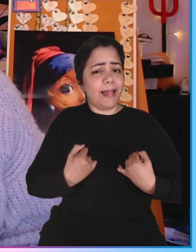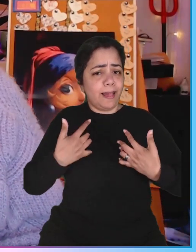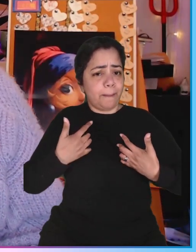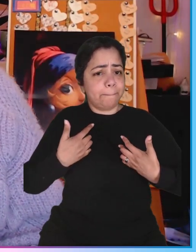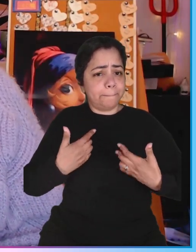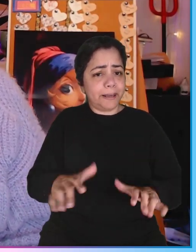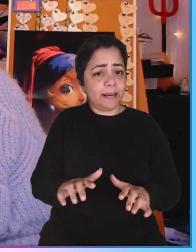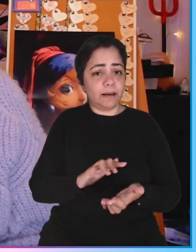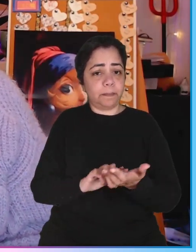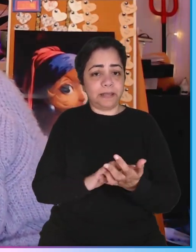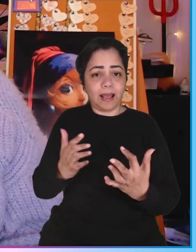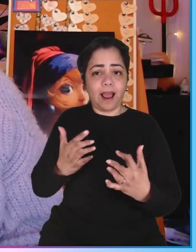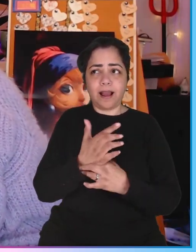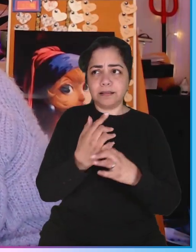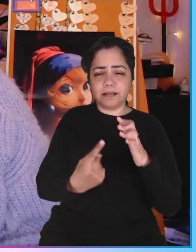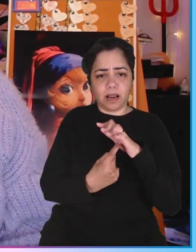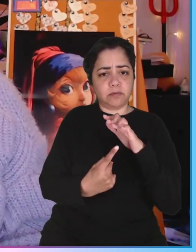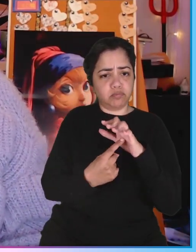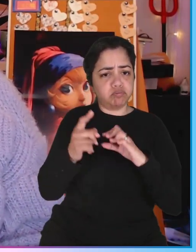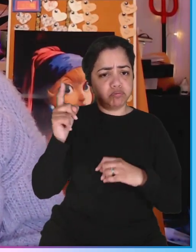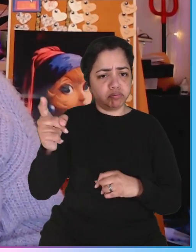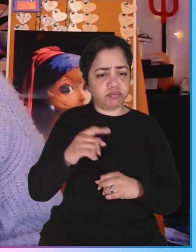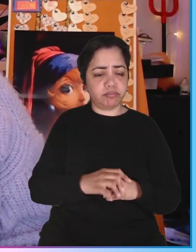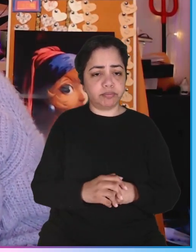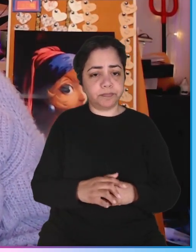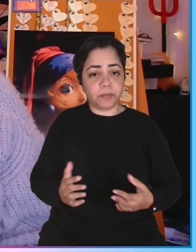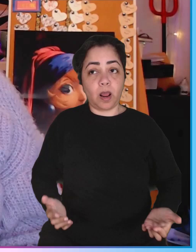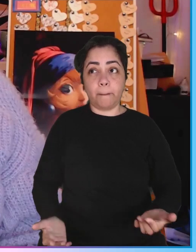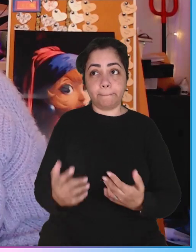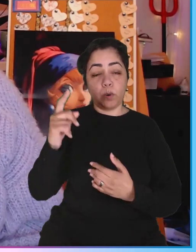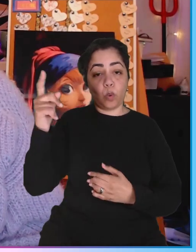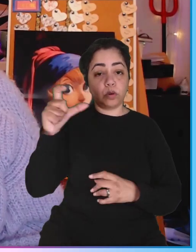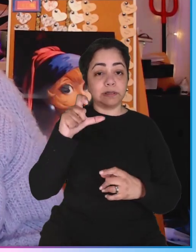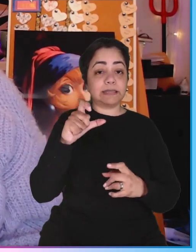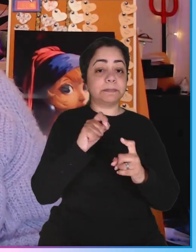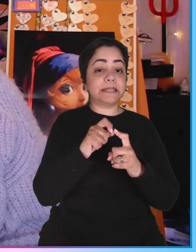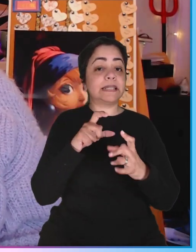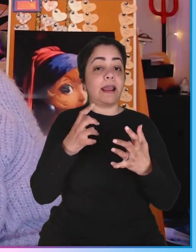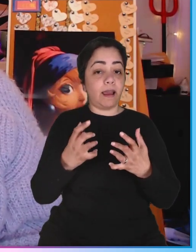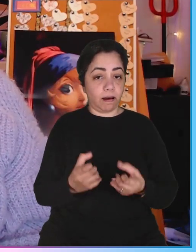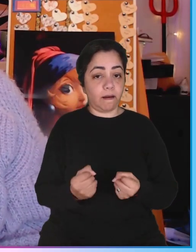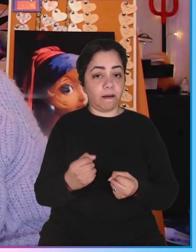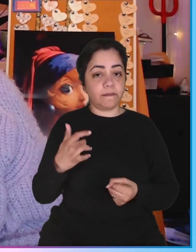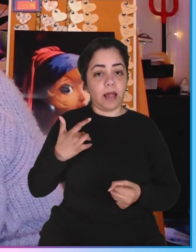I’m born with something called Cerebral Palsy and later in life I’ve gotten a bunch more [diagnostic]